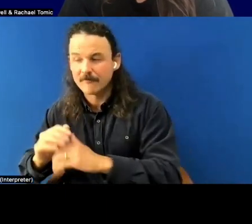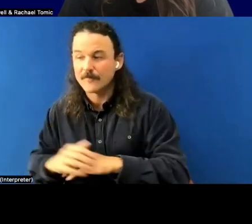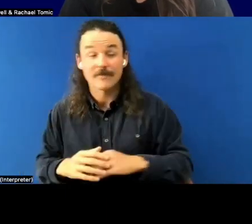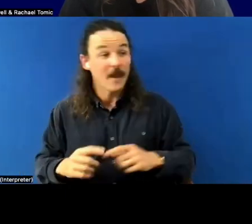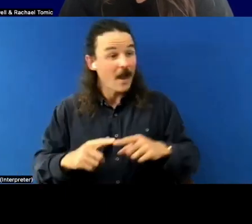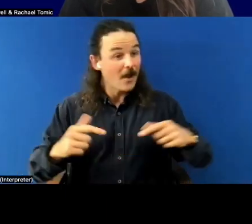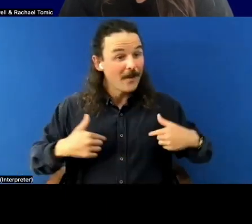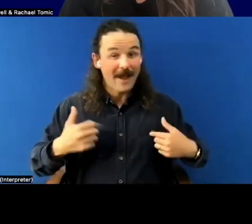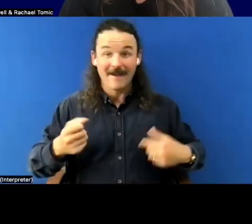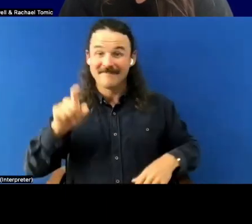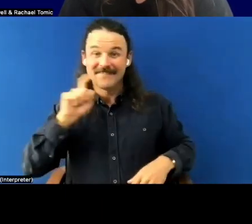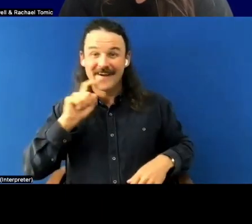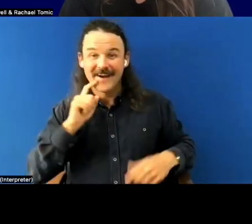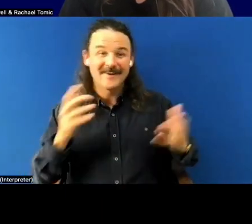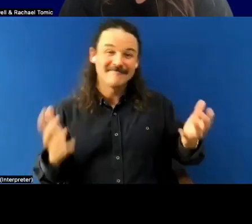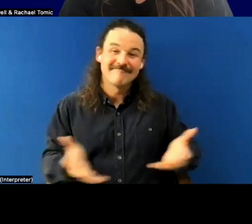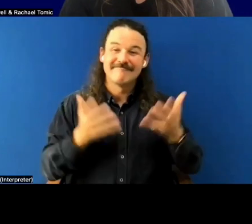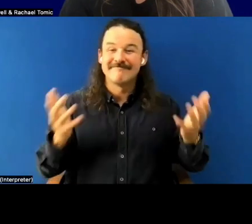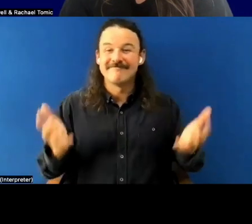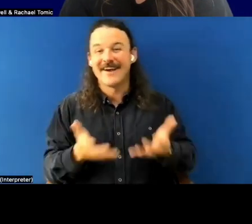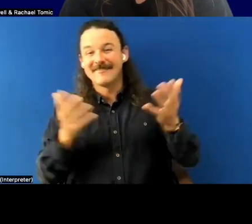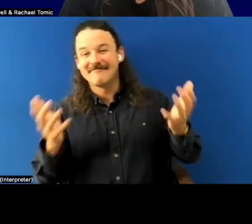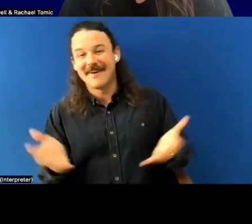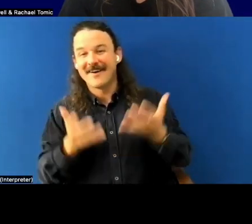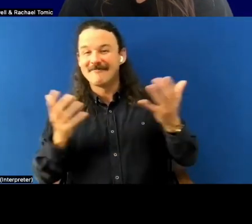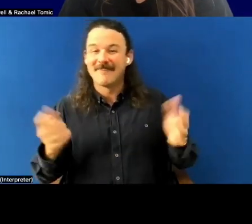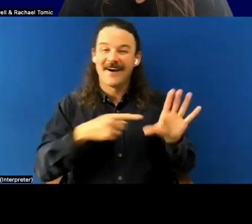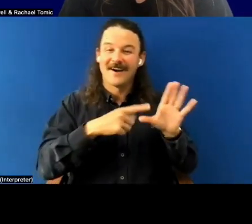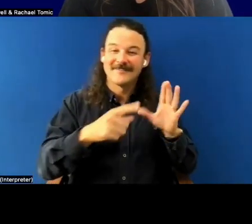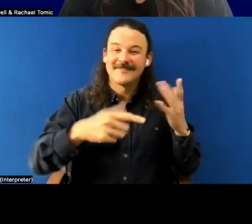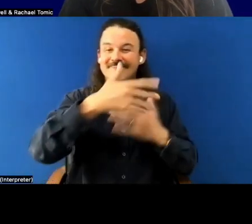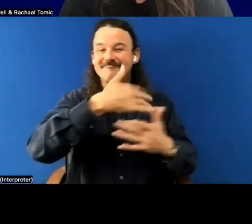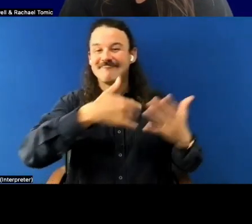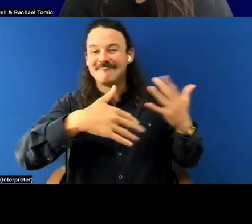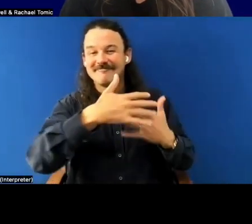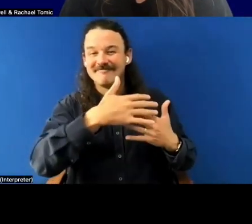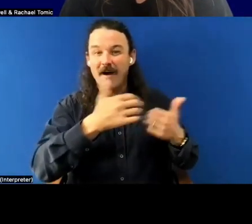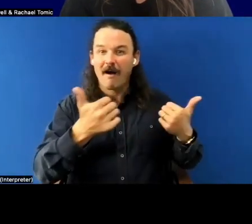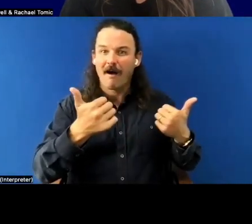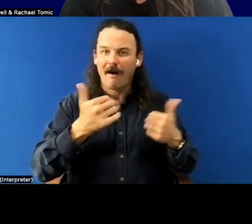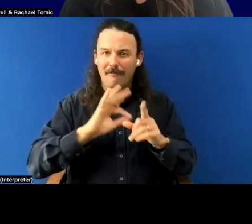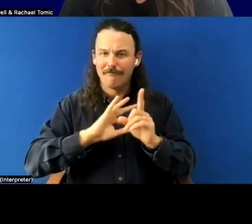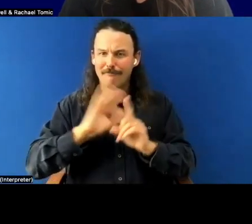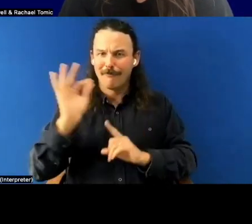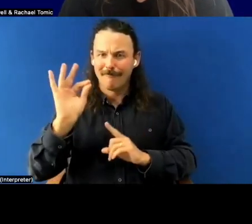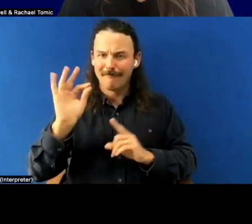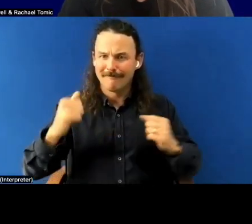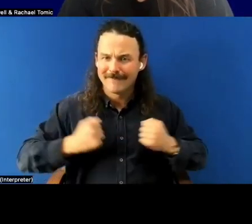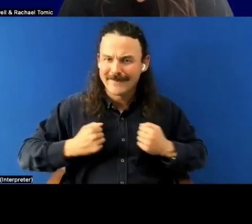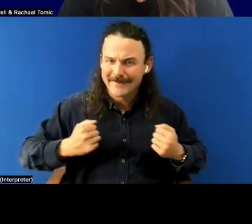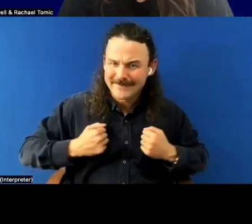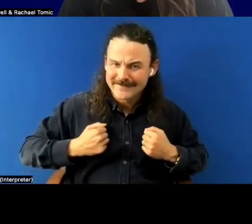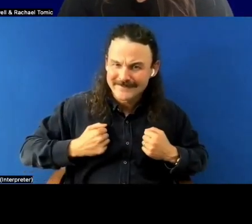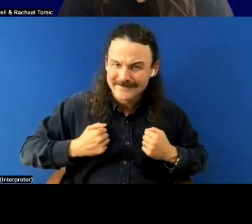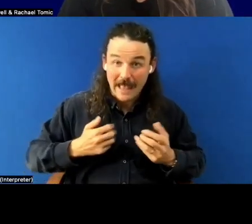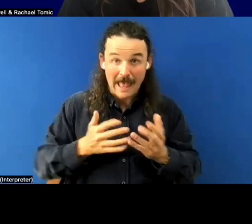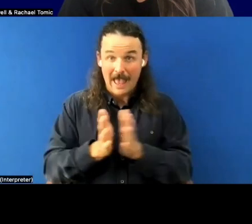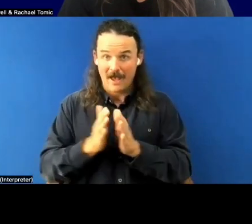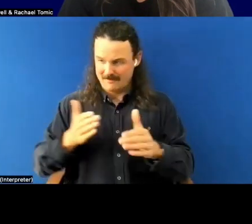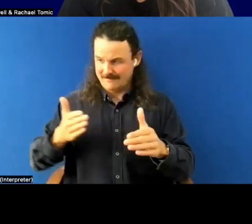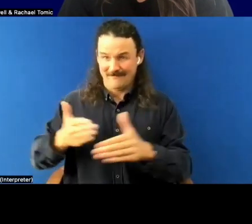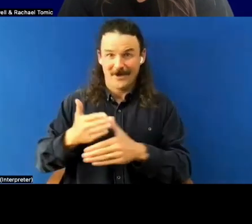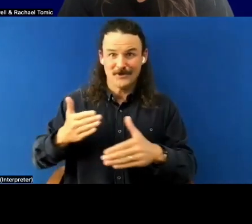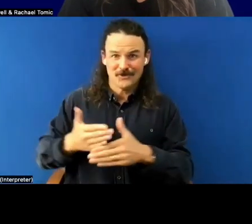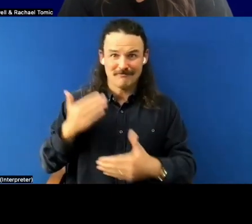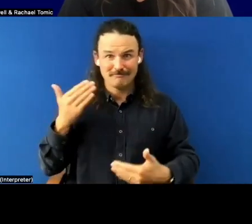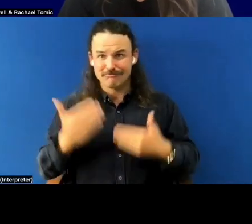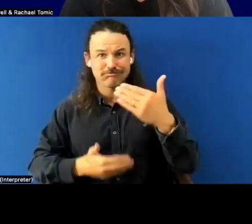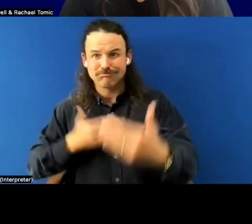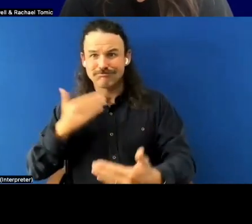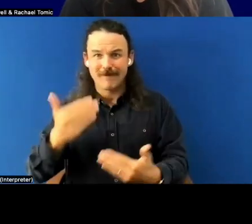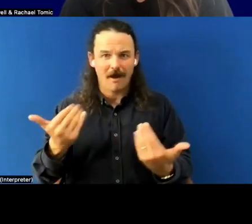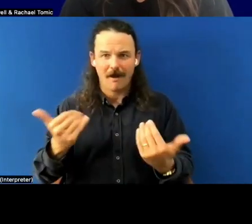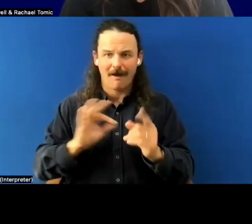playground, which will then impact our fitness, our functioning and our friends and our fun,